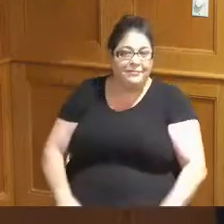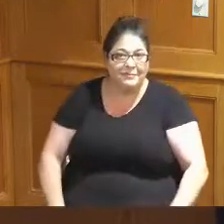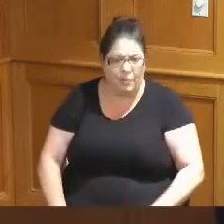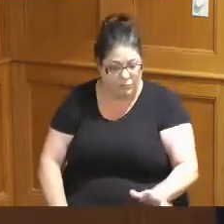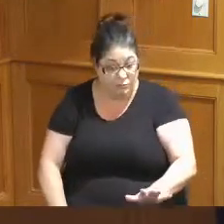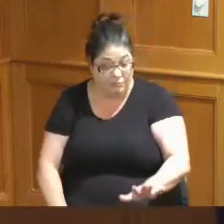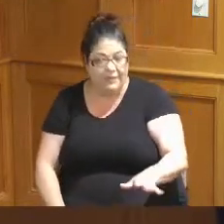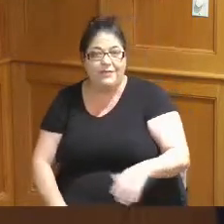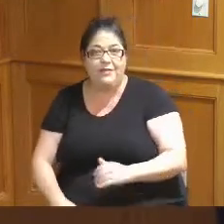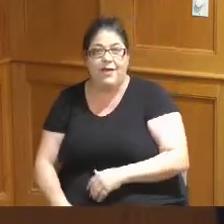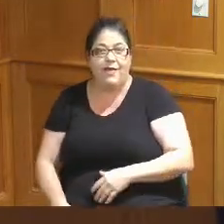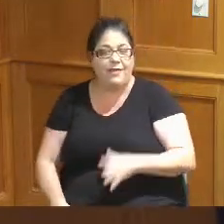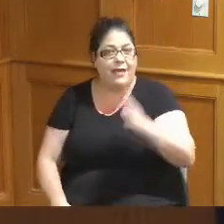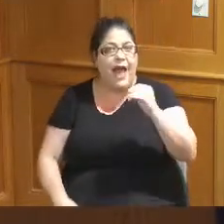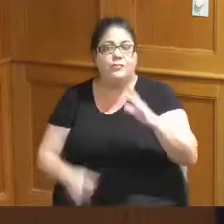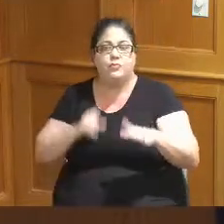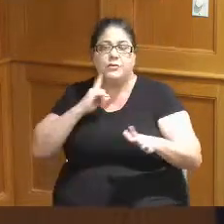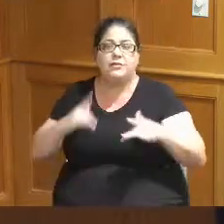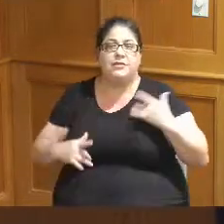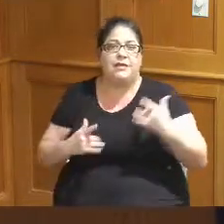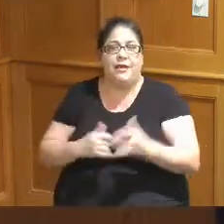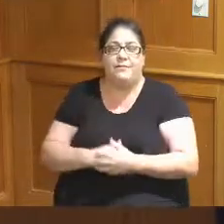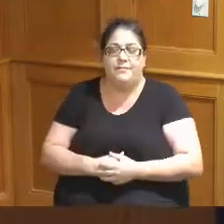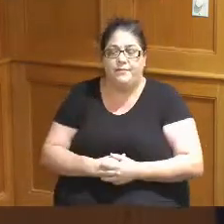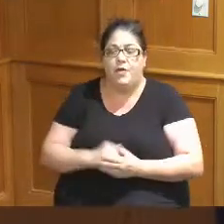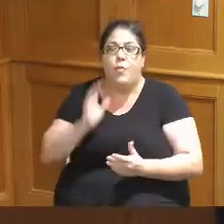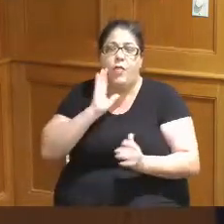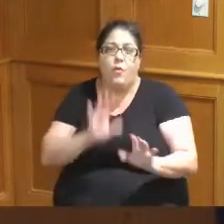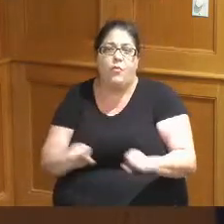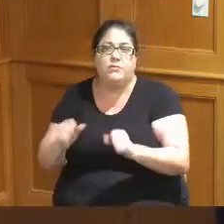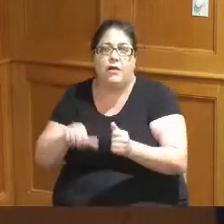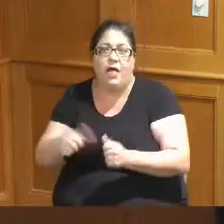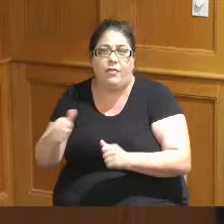so it was just great to see them we will be hosting another group coming in